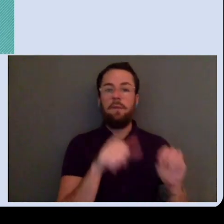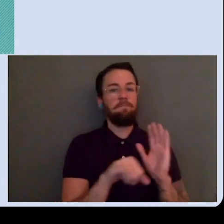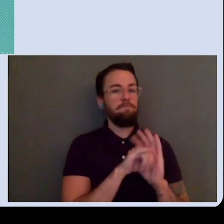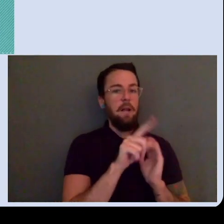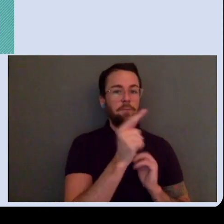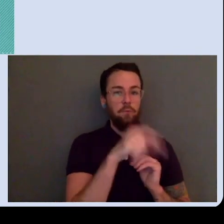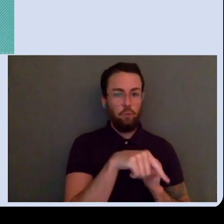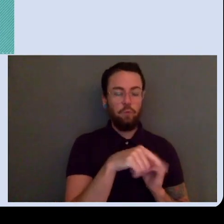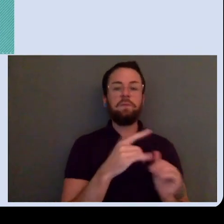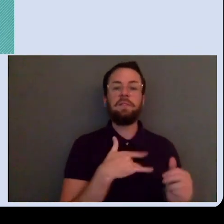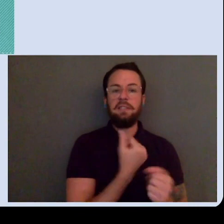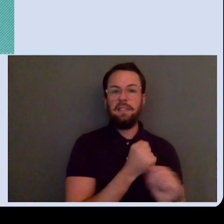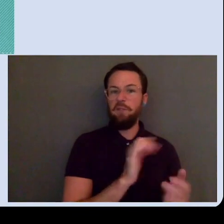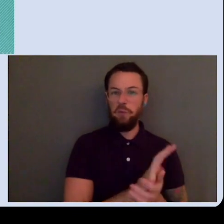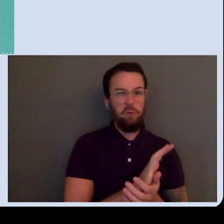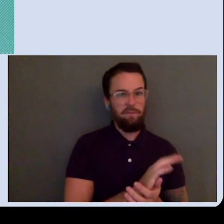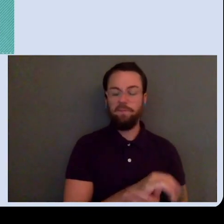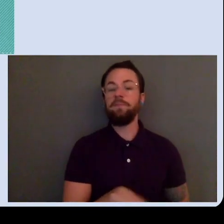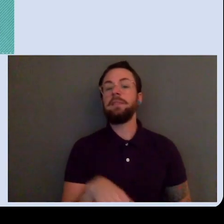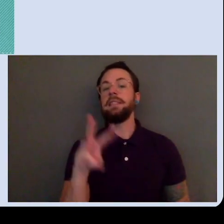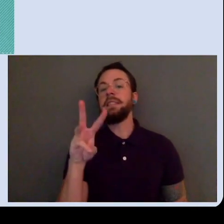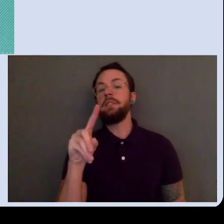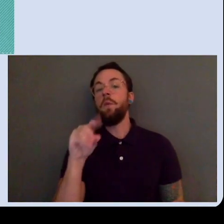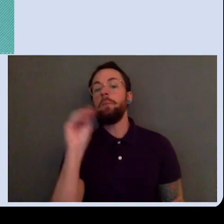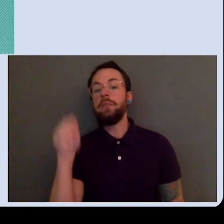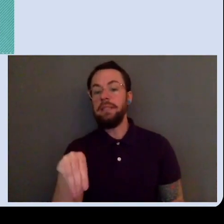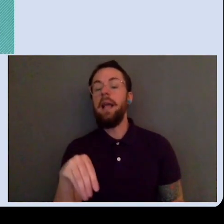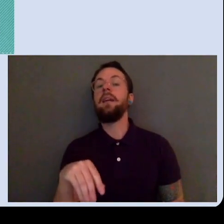who are the youth feeling unsafe.